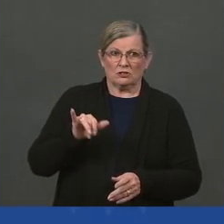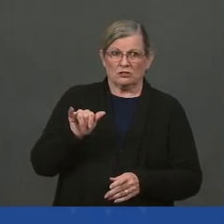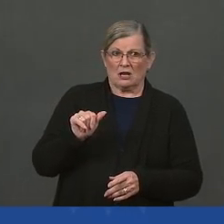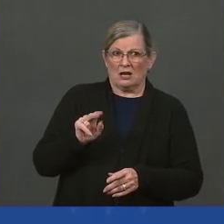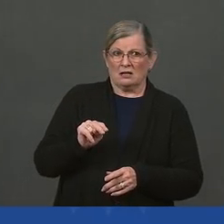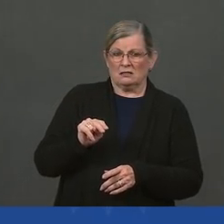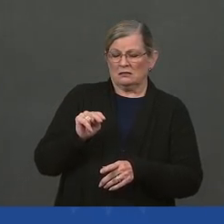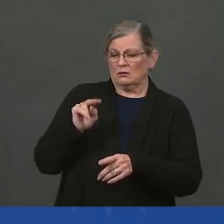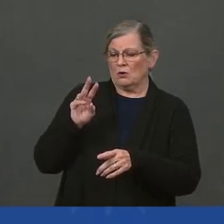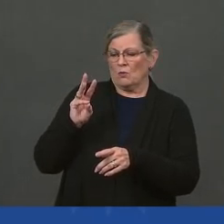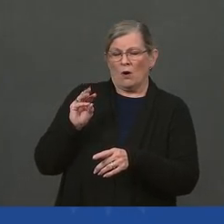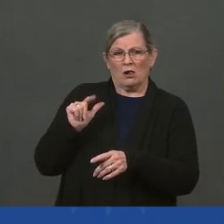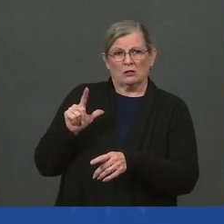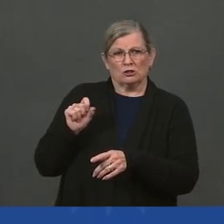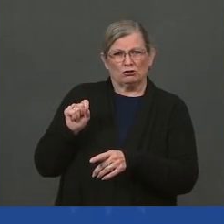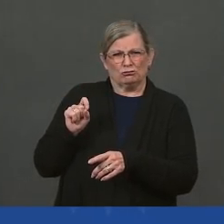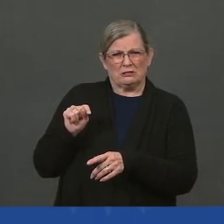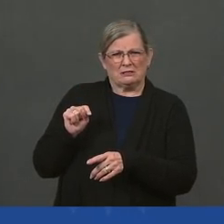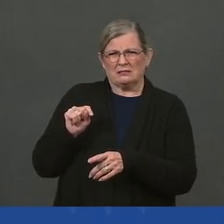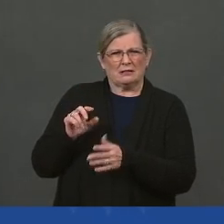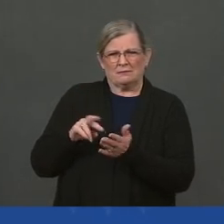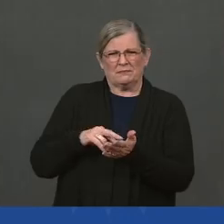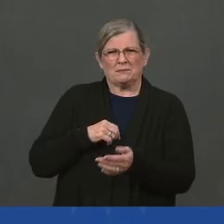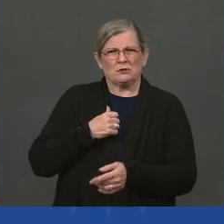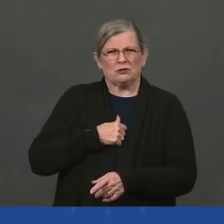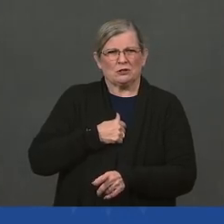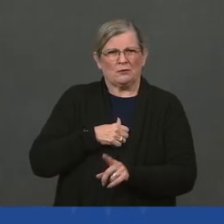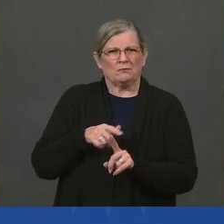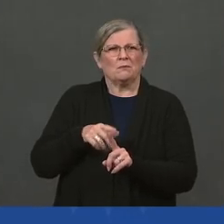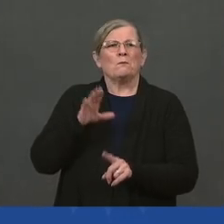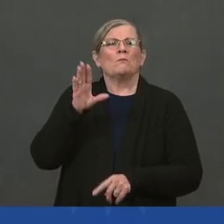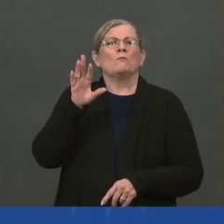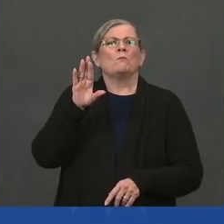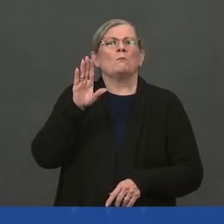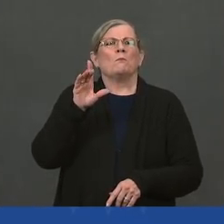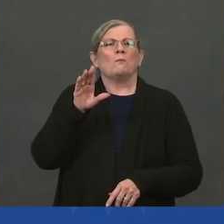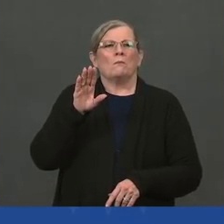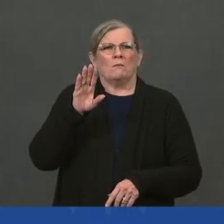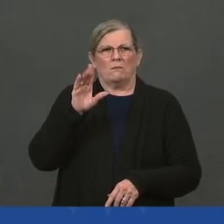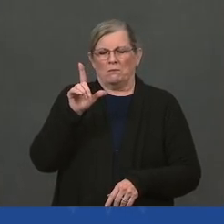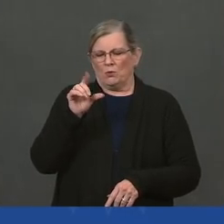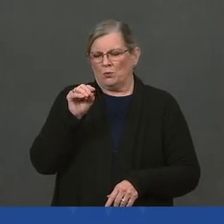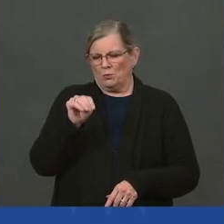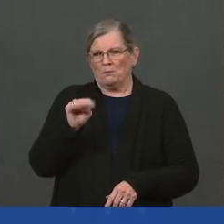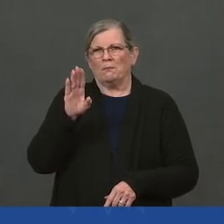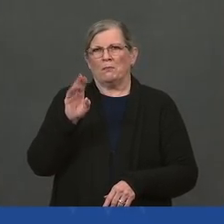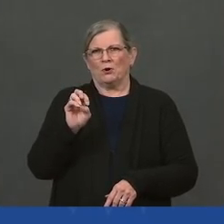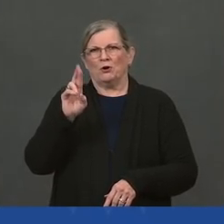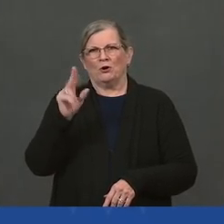The Press: Bloomberg. The President: I hope I -- >> The Press: The President: I got it. I got it. The Press: Thank you. The President: And especially since my granddaughter works